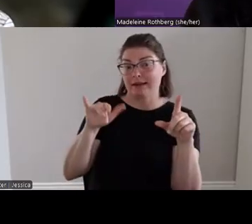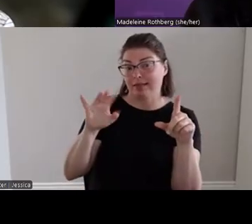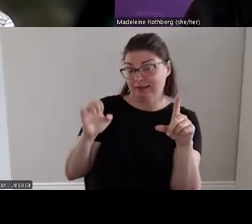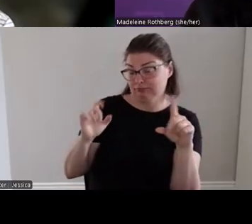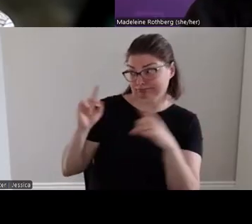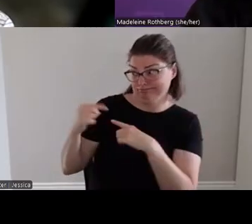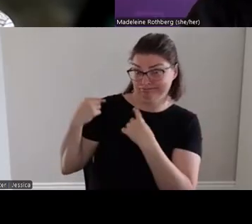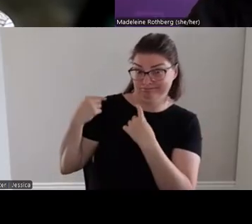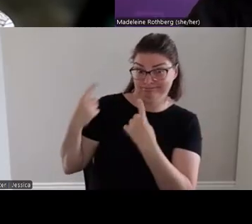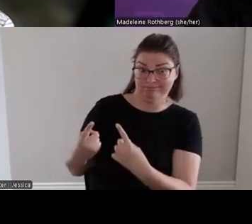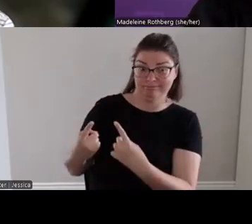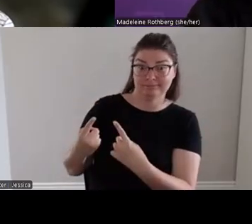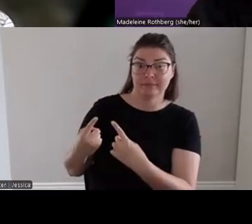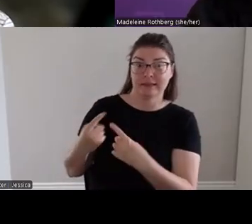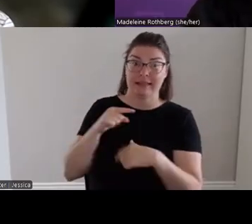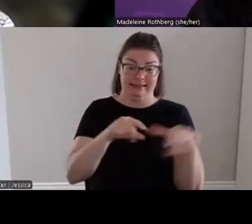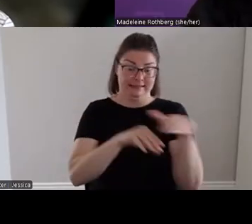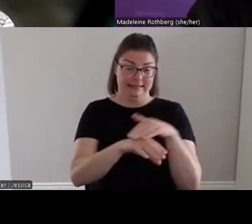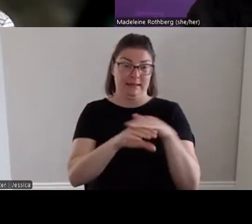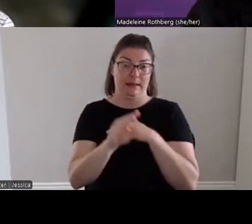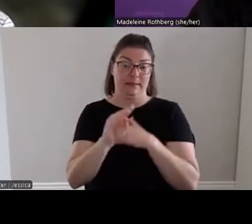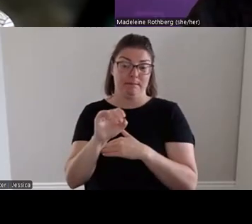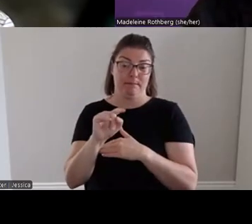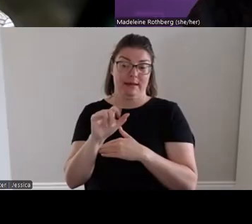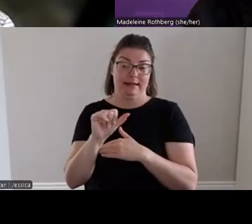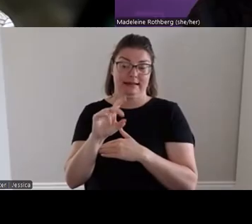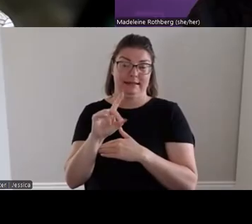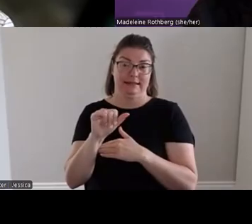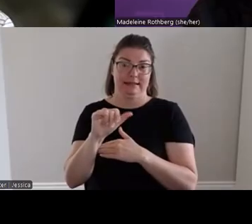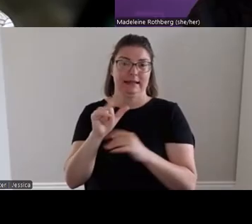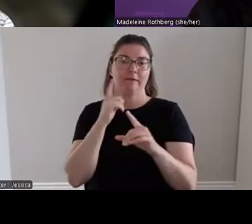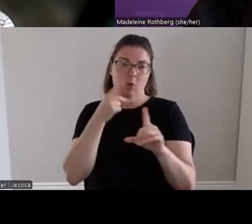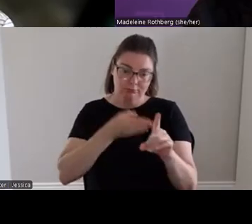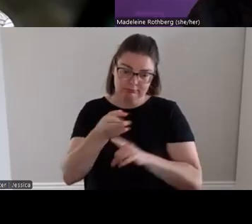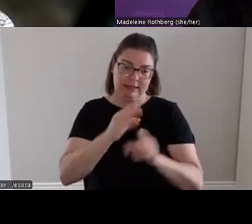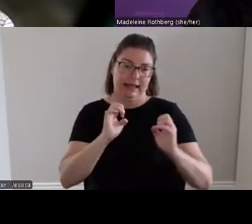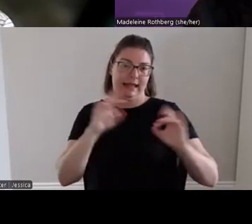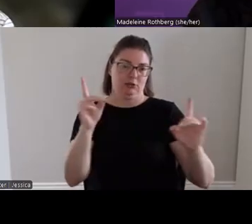the origins of this accessibility metadata were in the education field more, more broadly